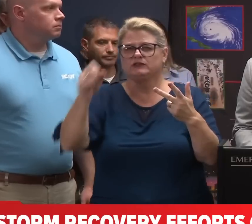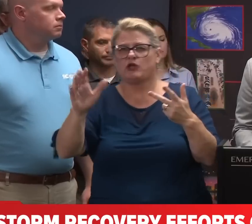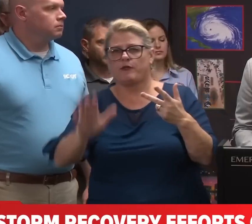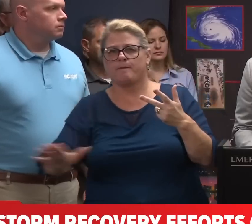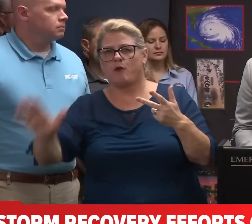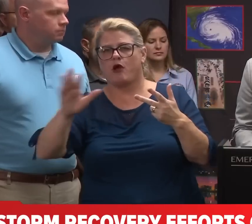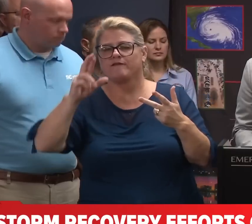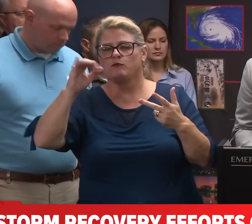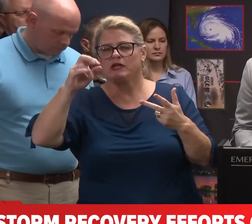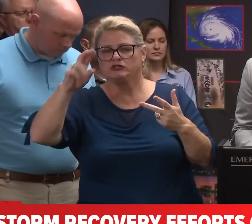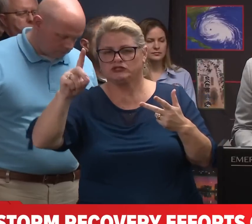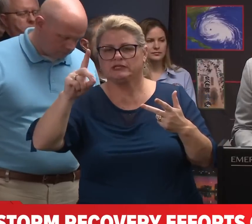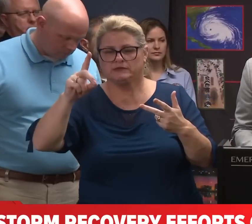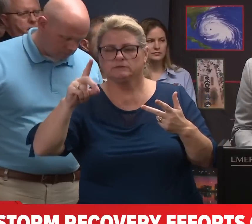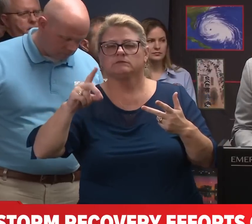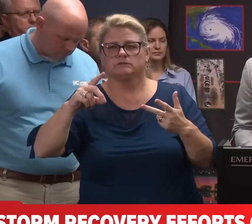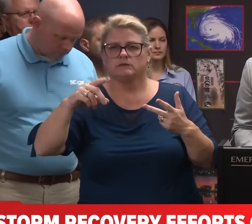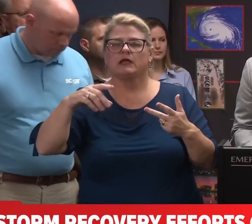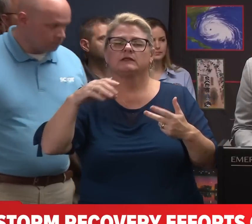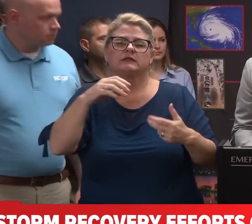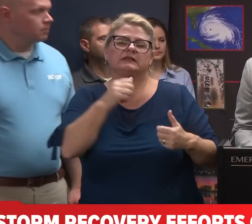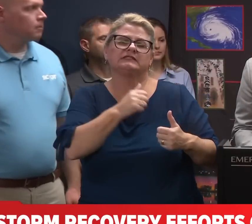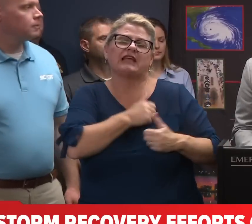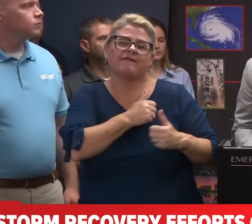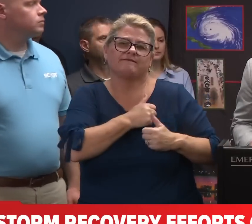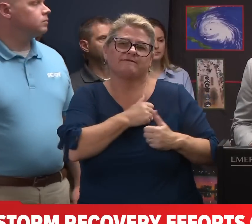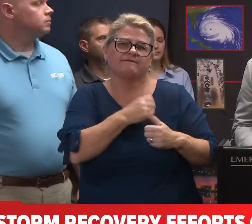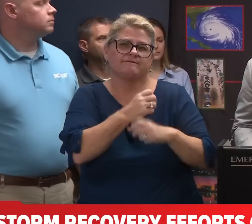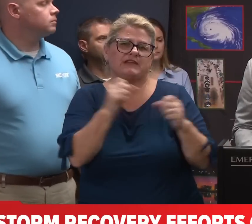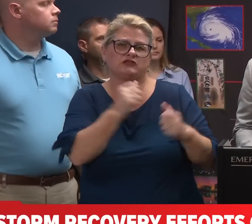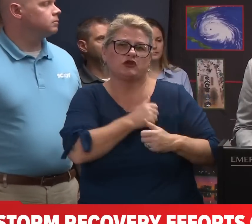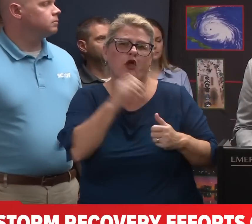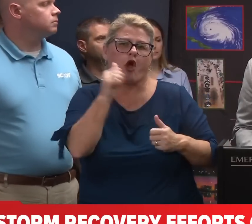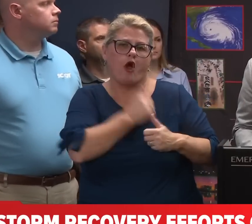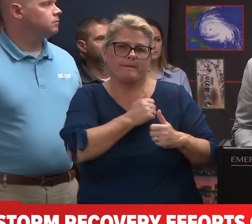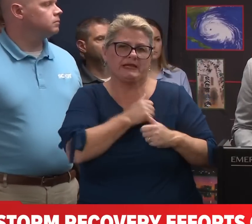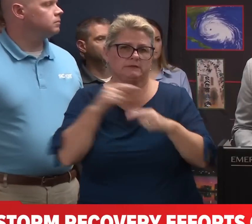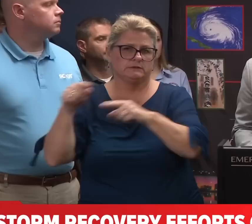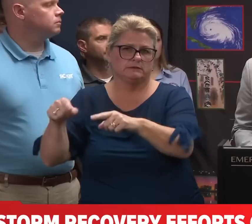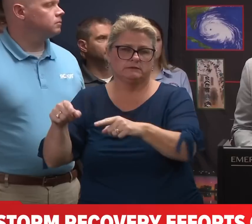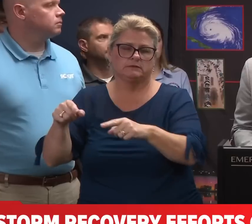And those are being operated by the Salvation Army. Uh And you know, just wanna thank the, the communities and